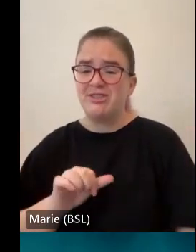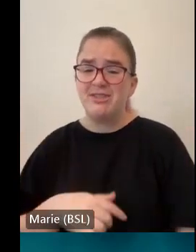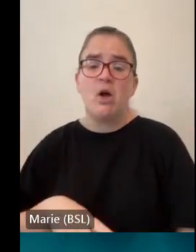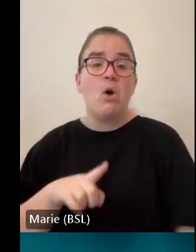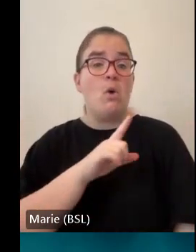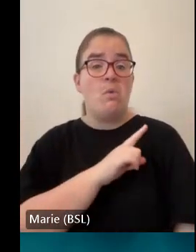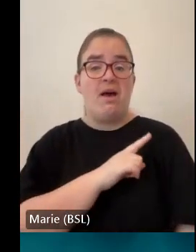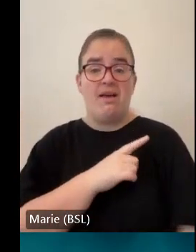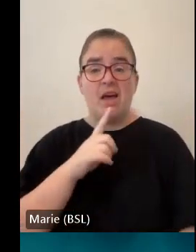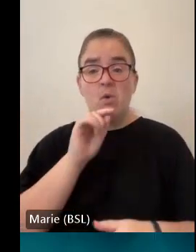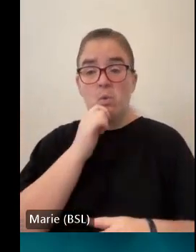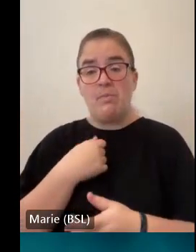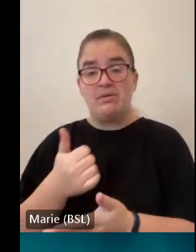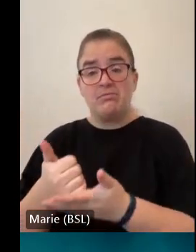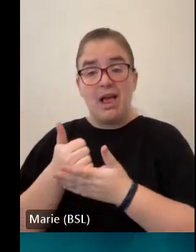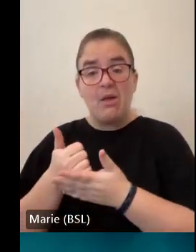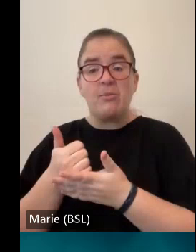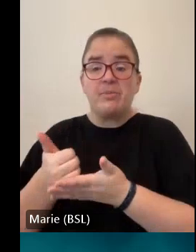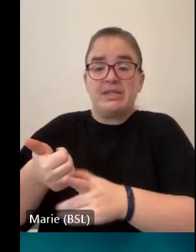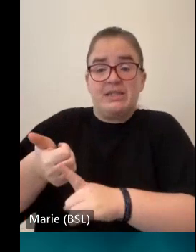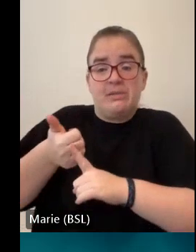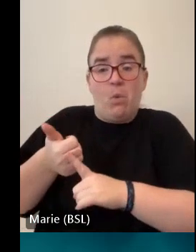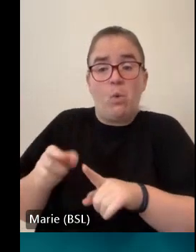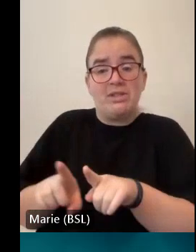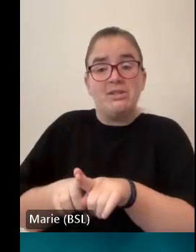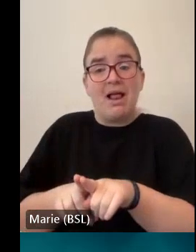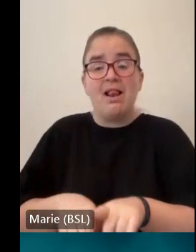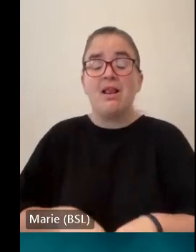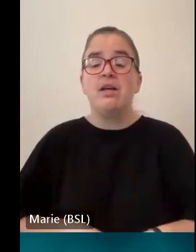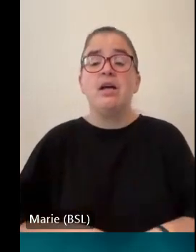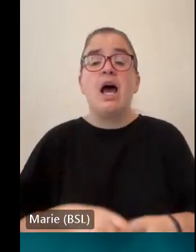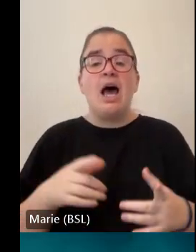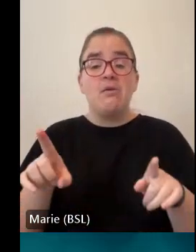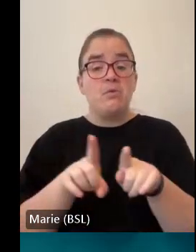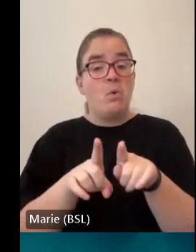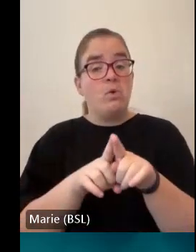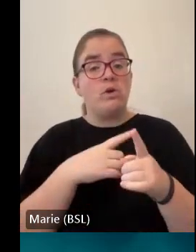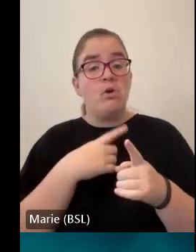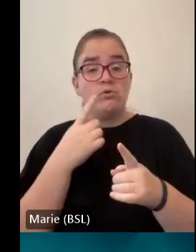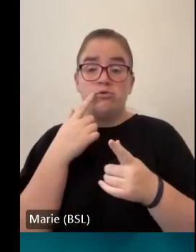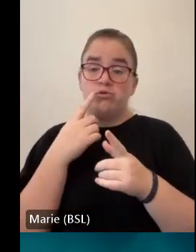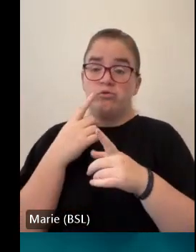able to help and support. So that's probably and also to look out for your friends and family.